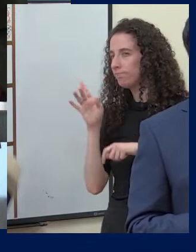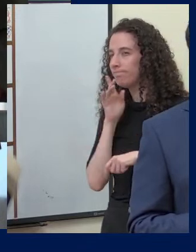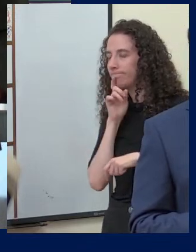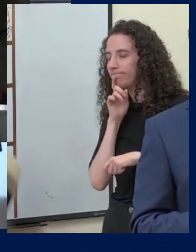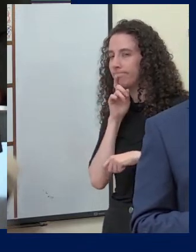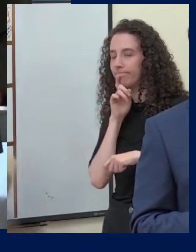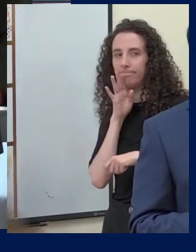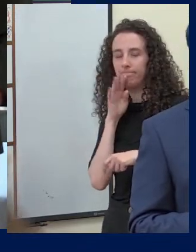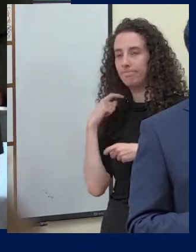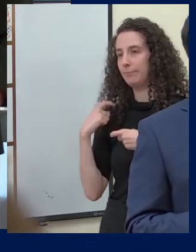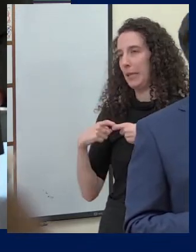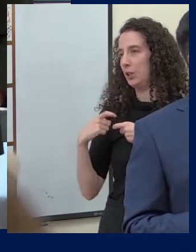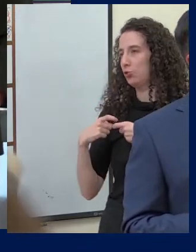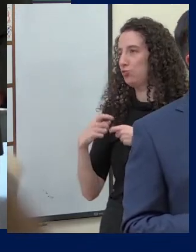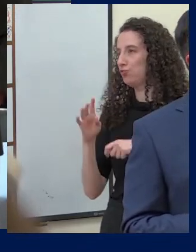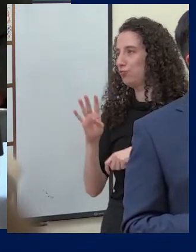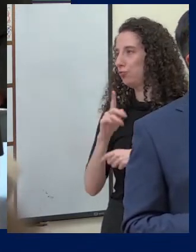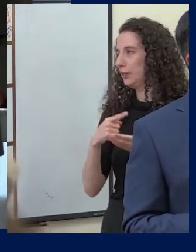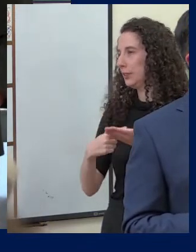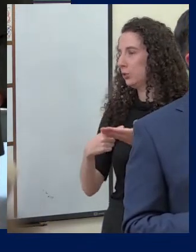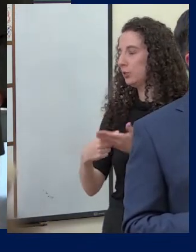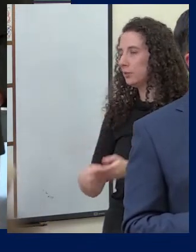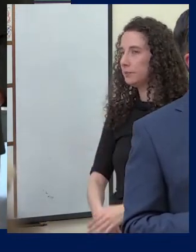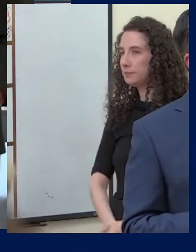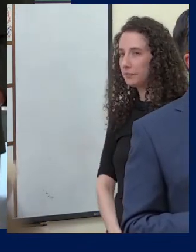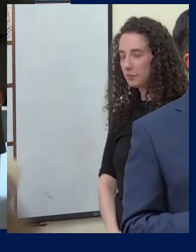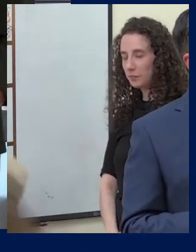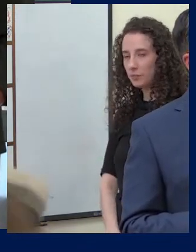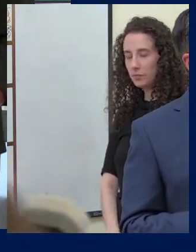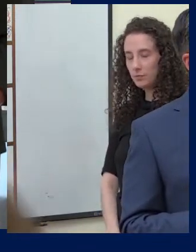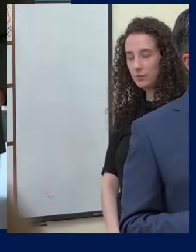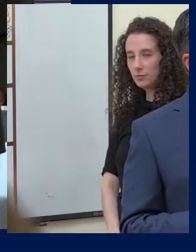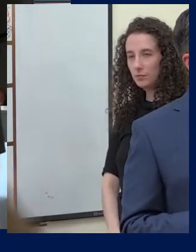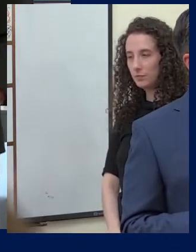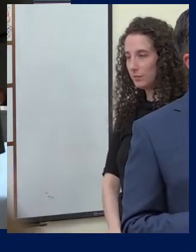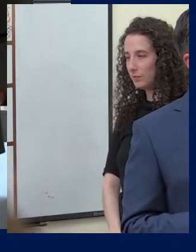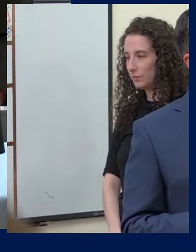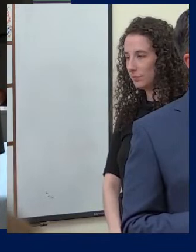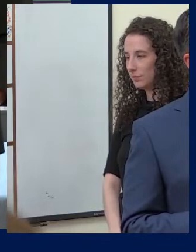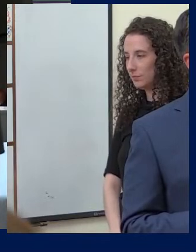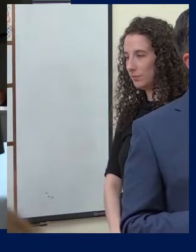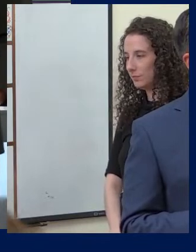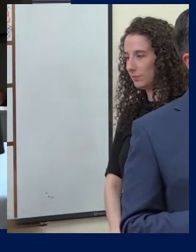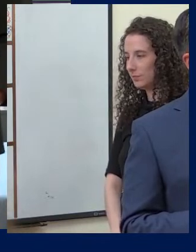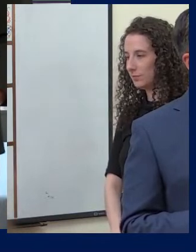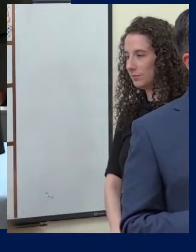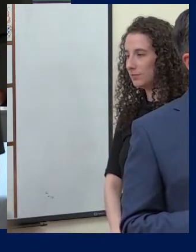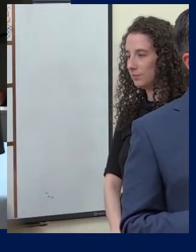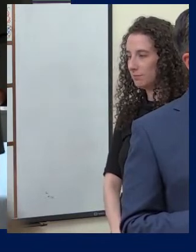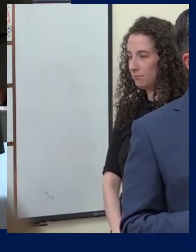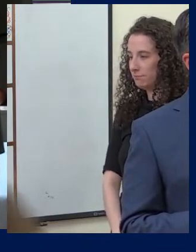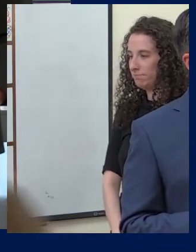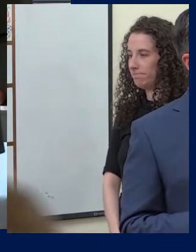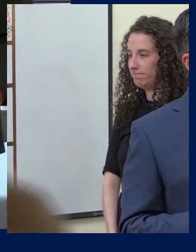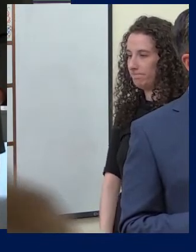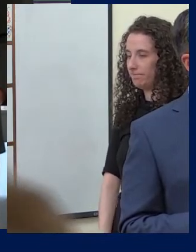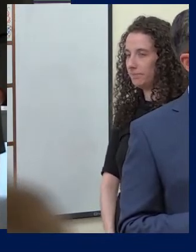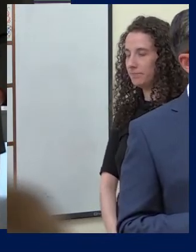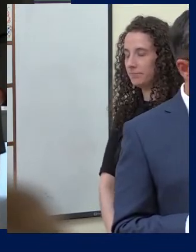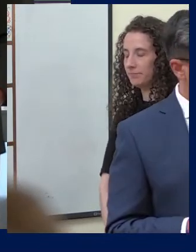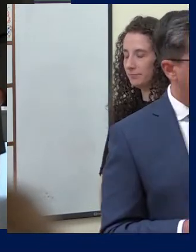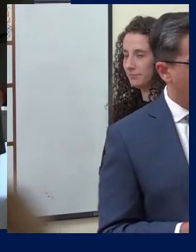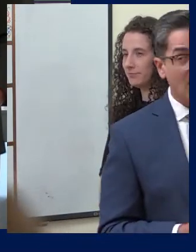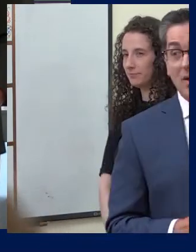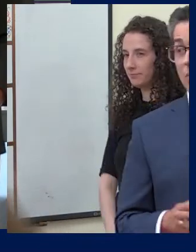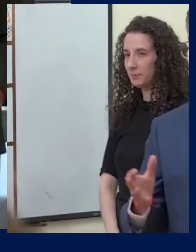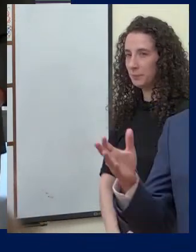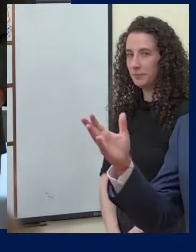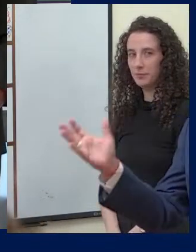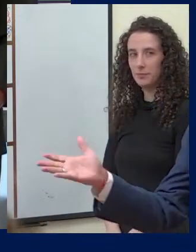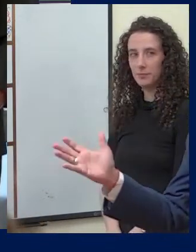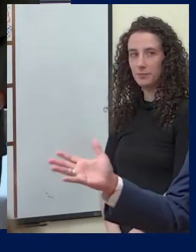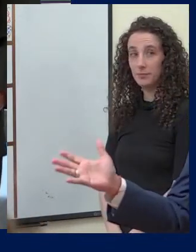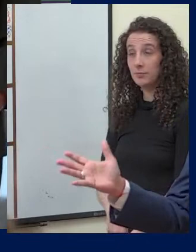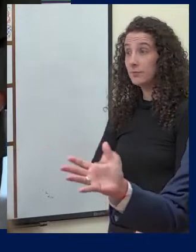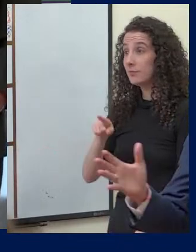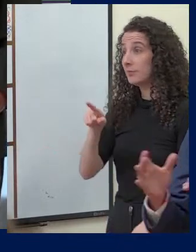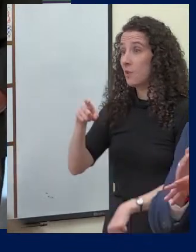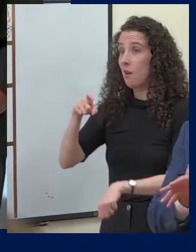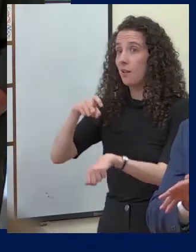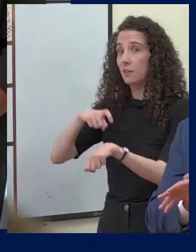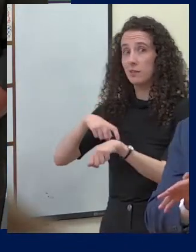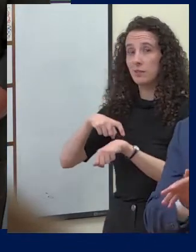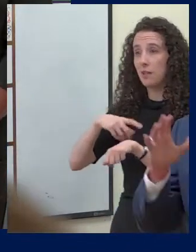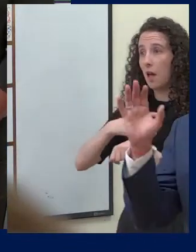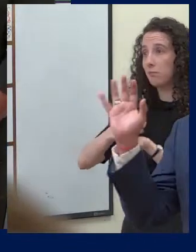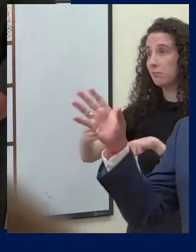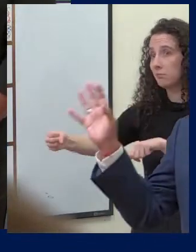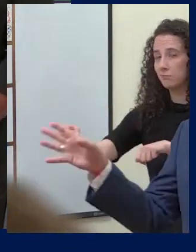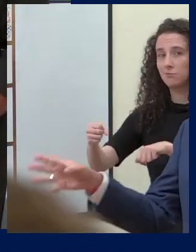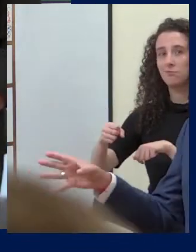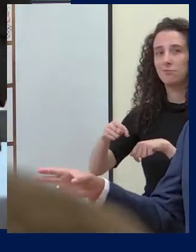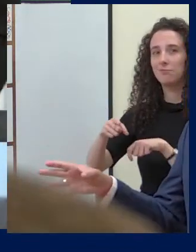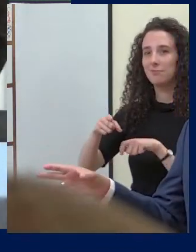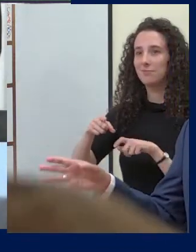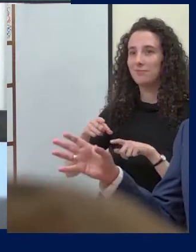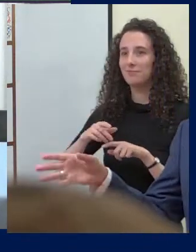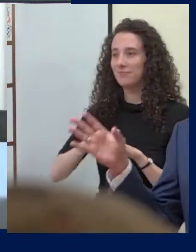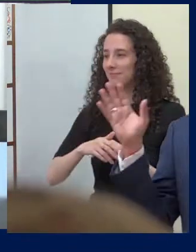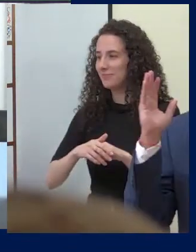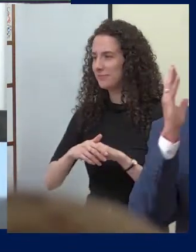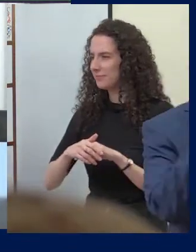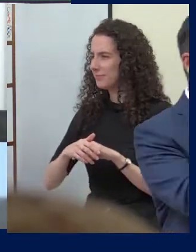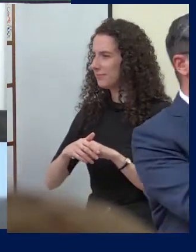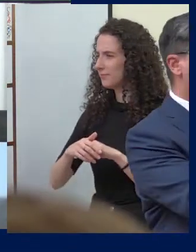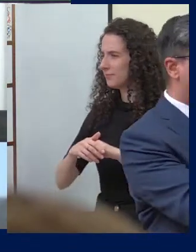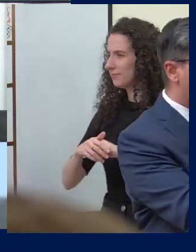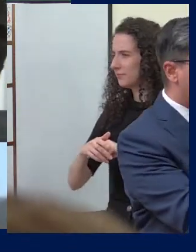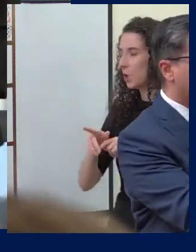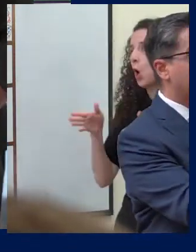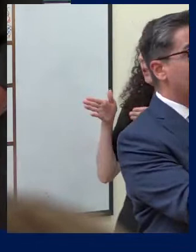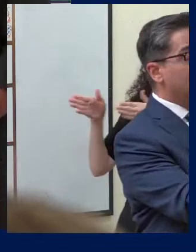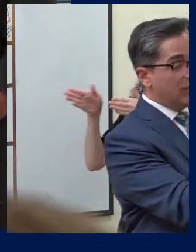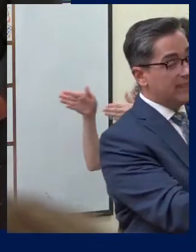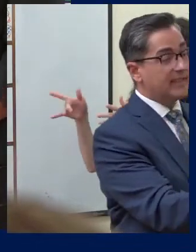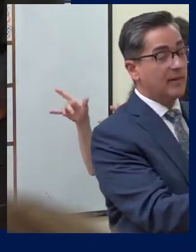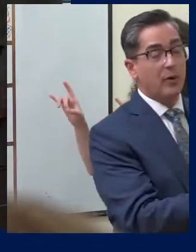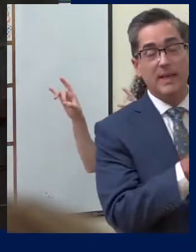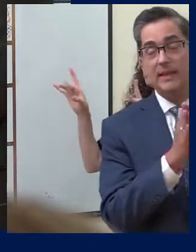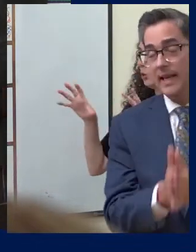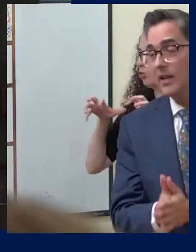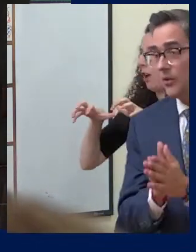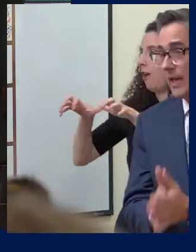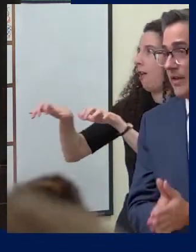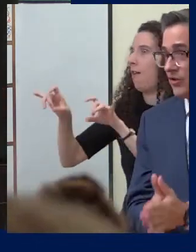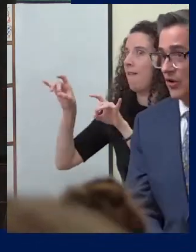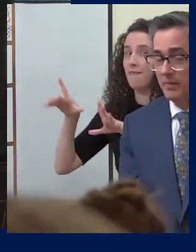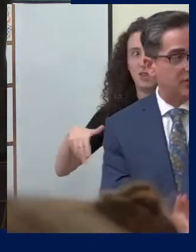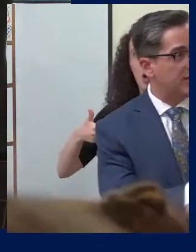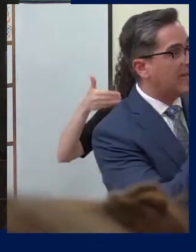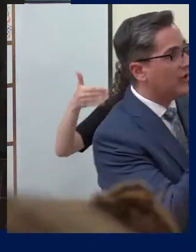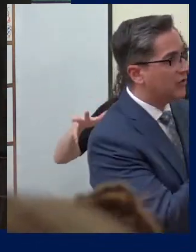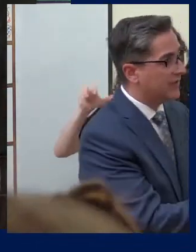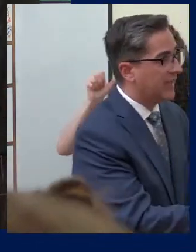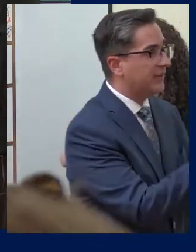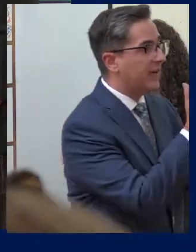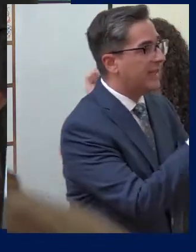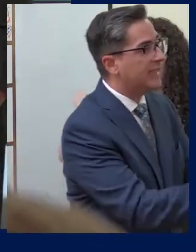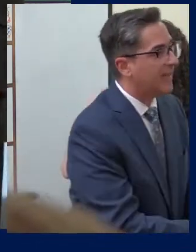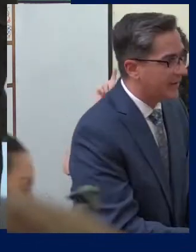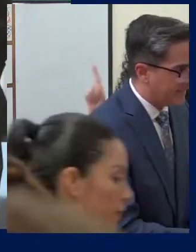Thank you so much.